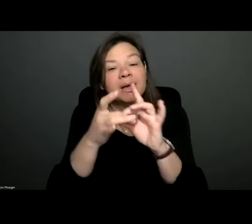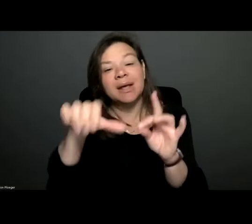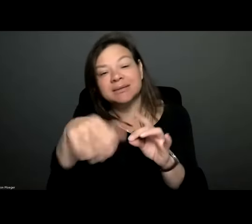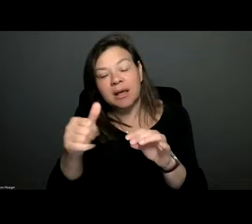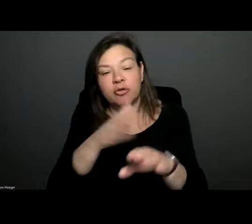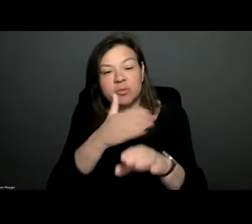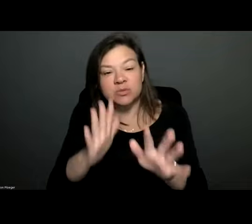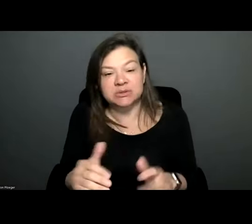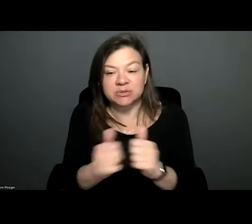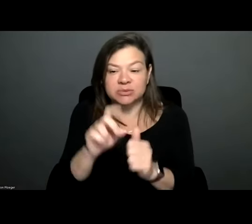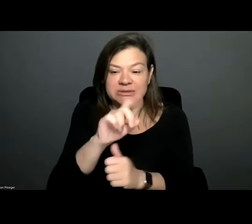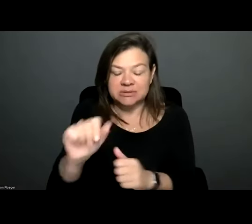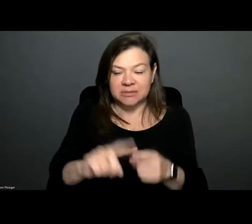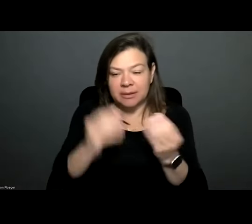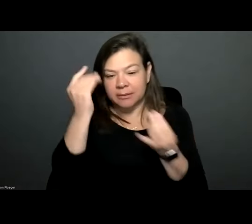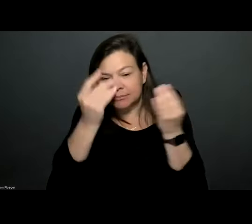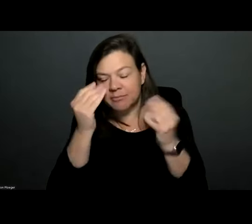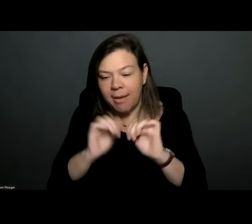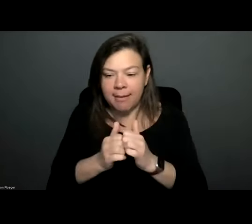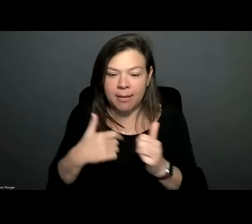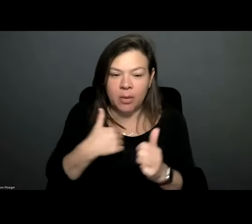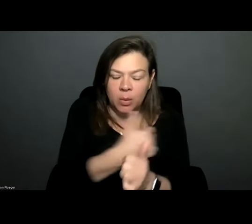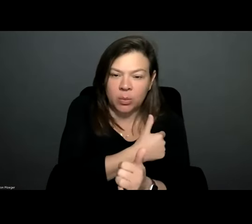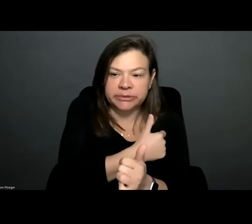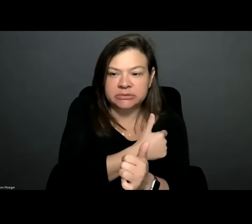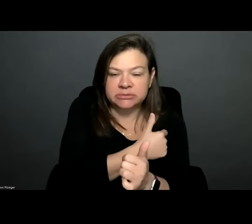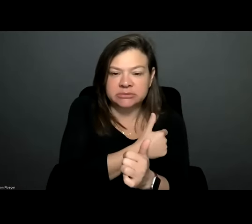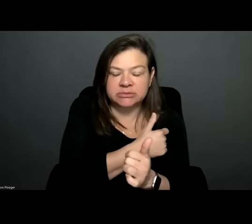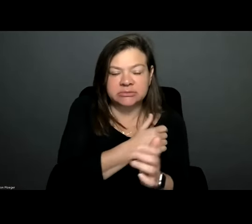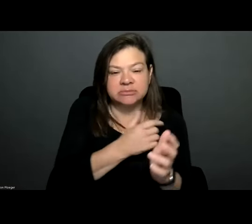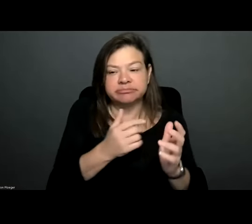trying to think about how we can create collective impact